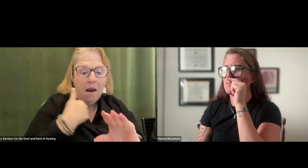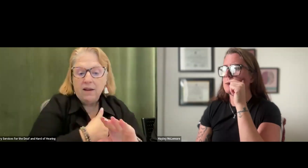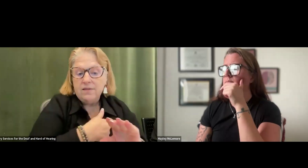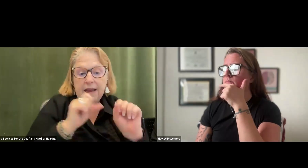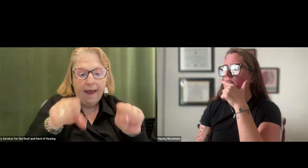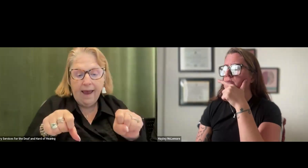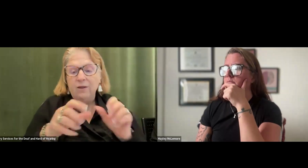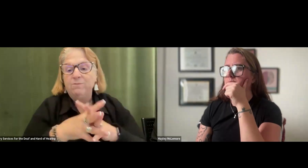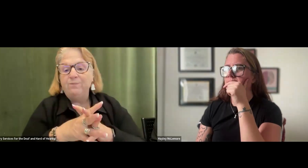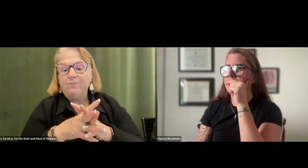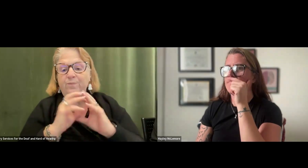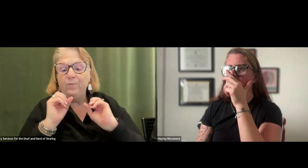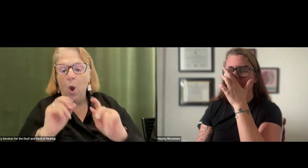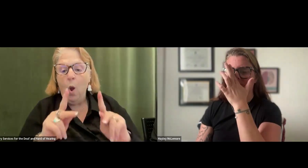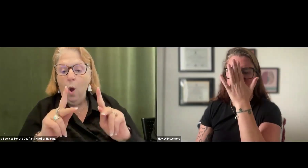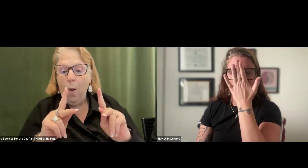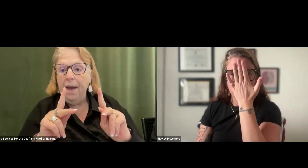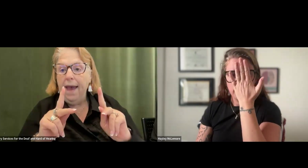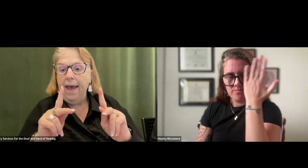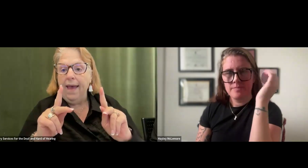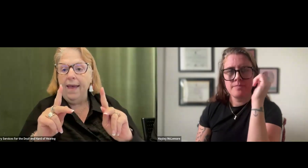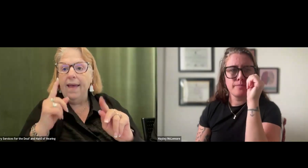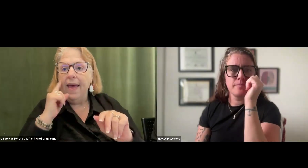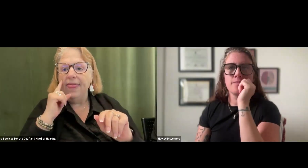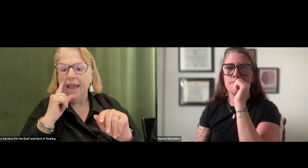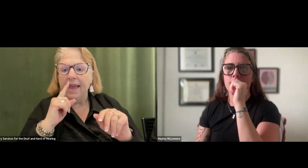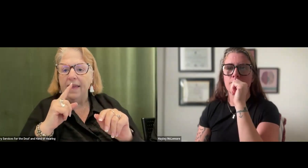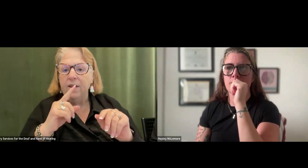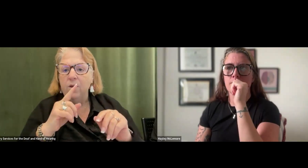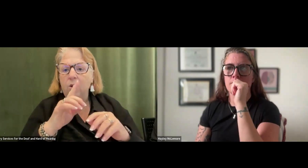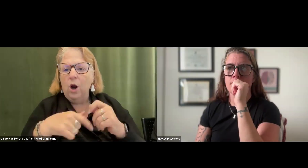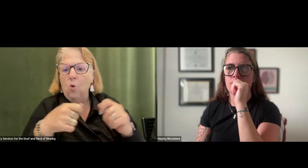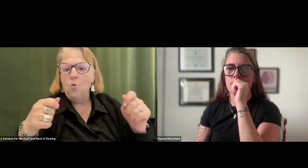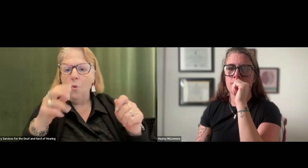You're more than welcome to take the poll later. You're more than welcome to email us. All right, y'all,